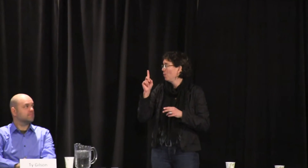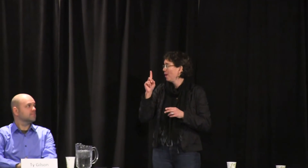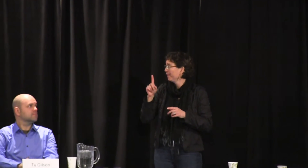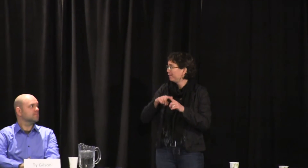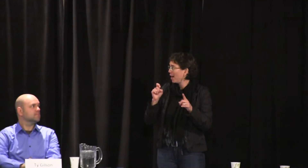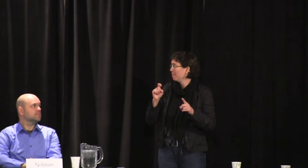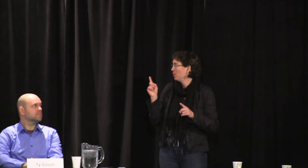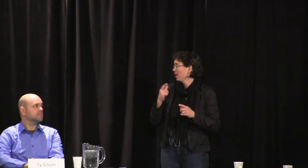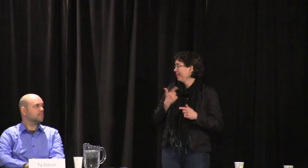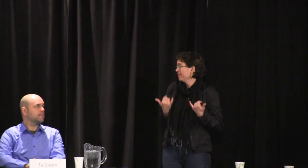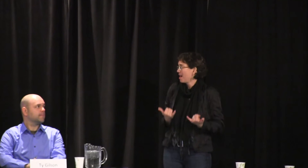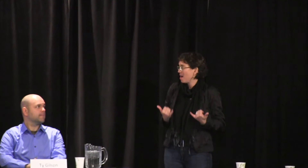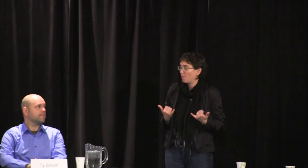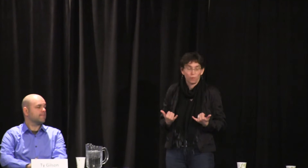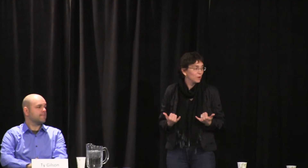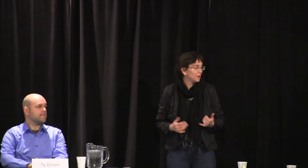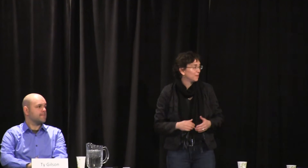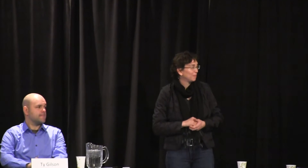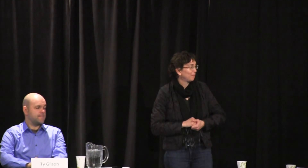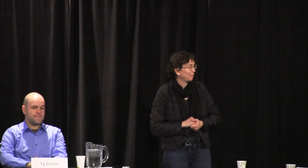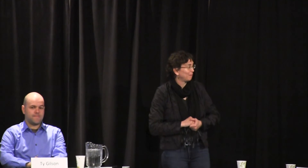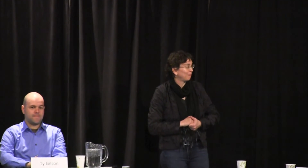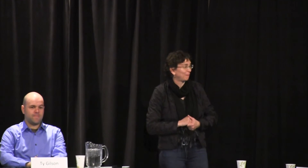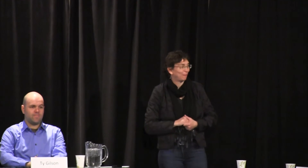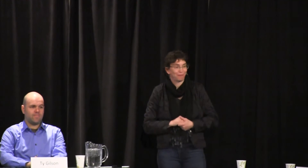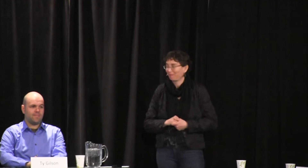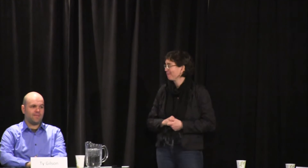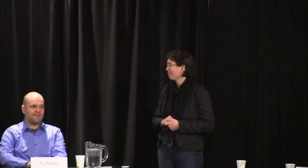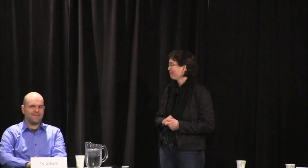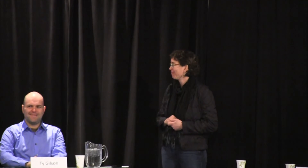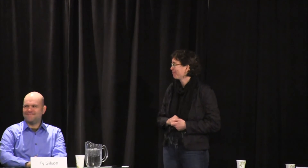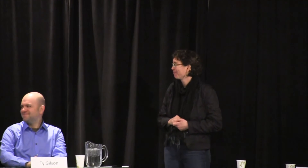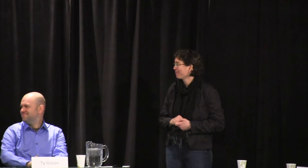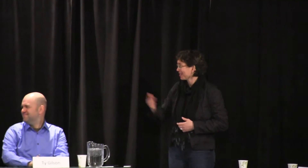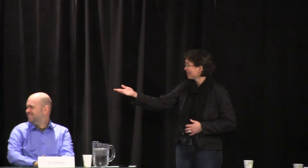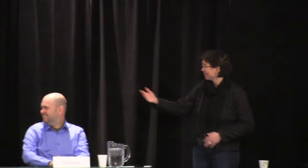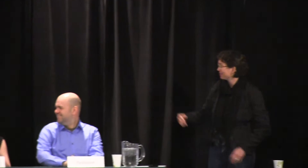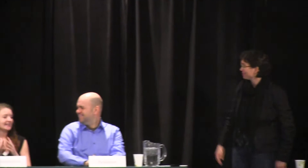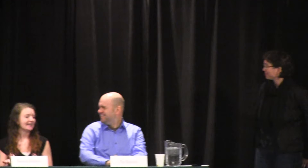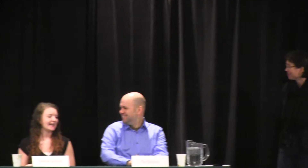With your name, where you're from, where you live now.